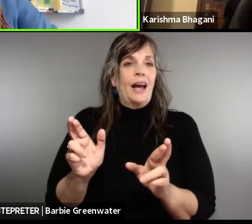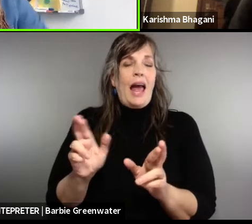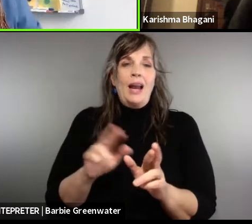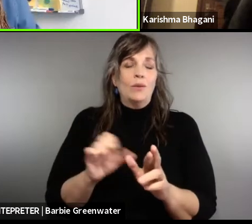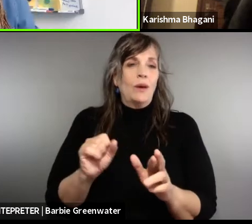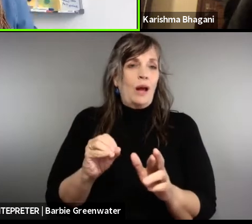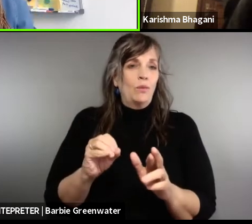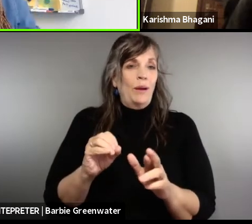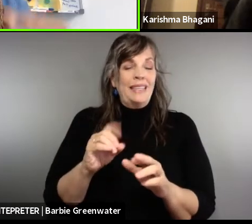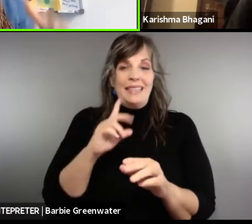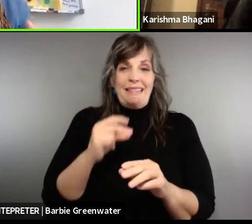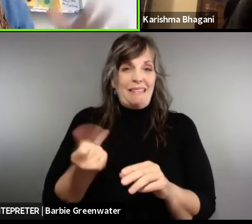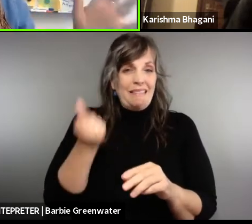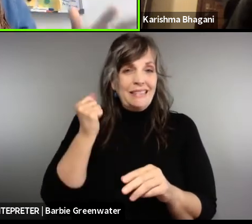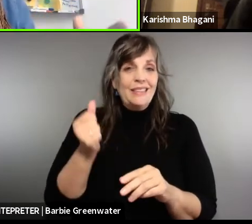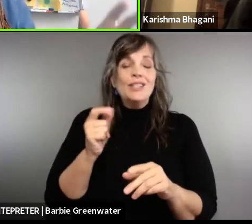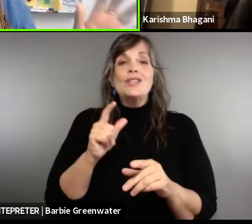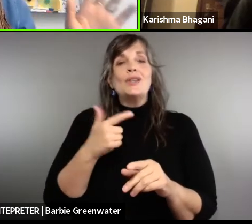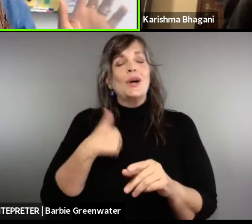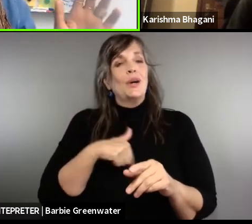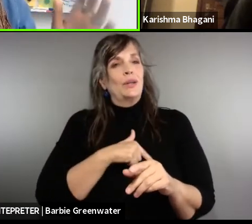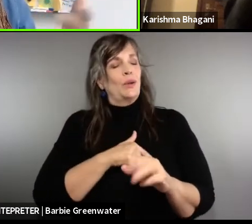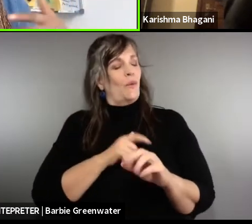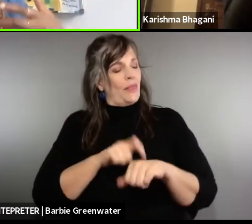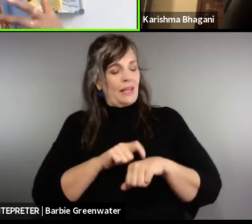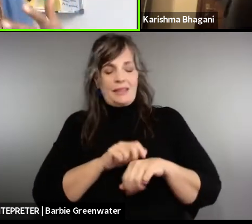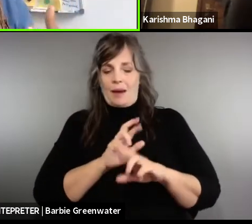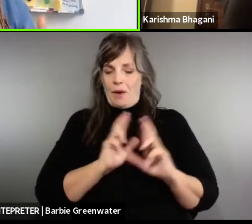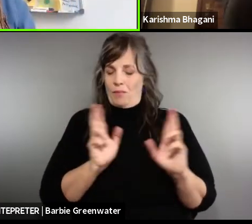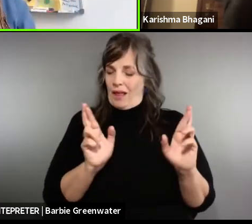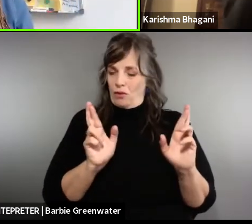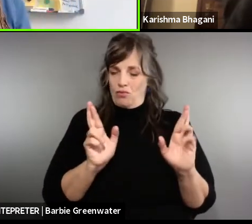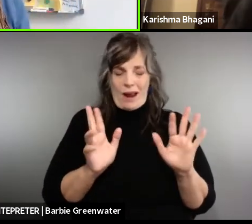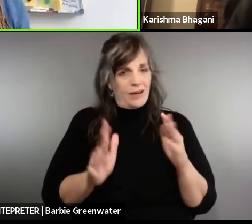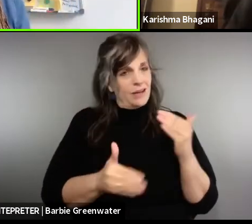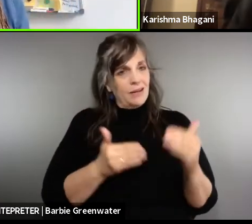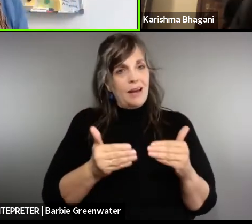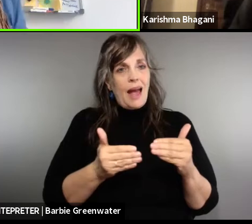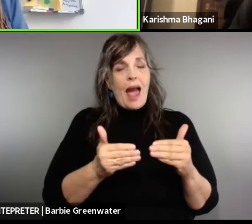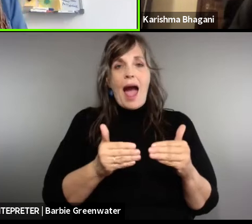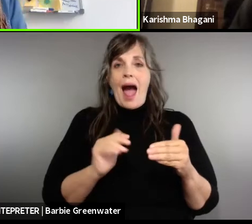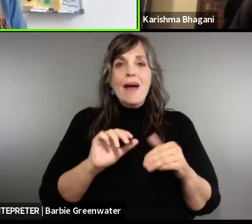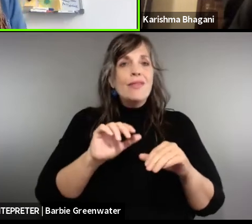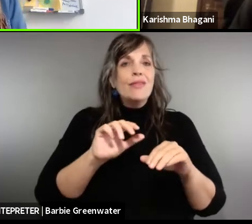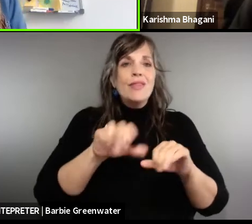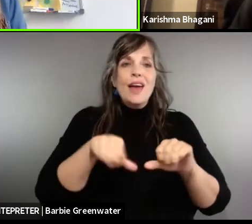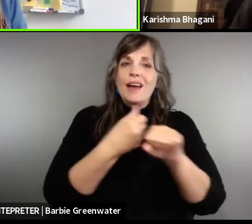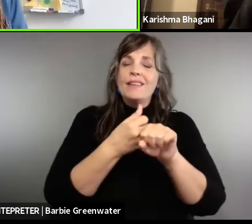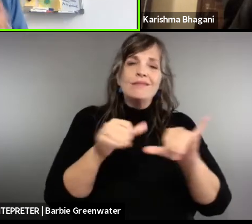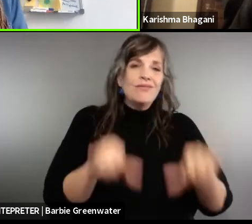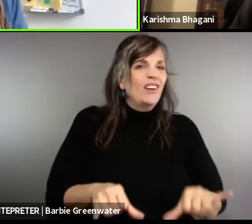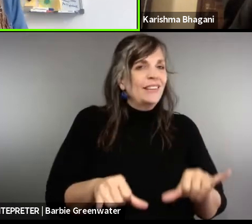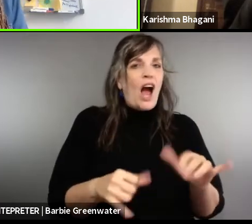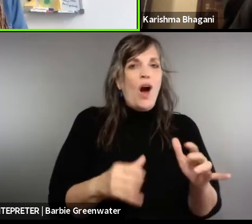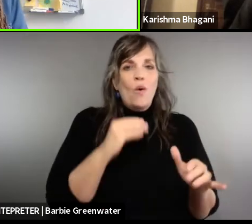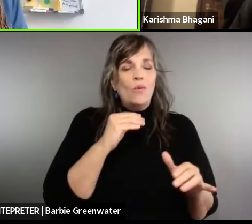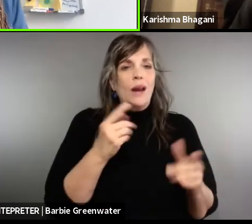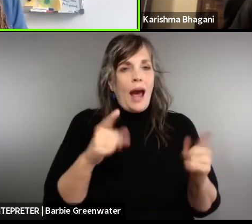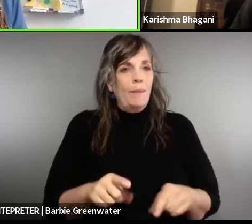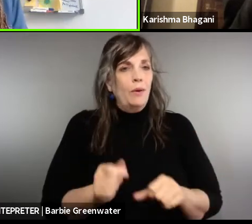So this time around I was like, great, we were all ready. And then I will see lockdown happen, but straight away when lockdown happened, we were aligned very quickly.